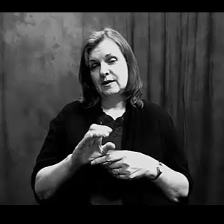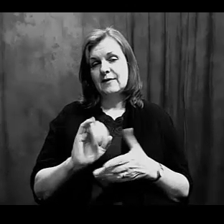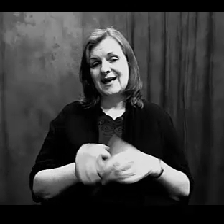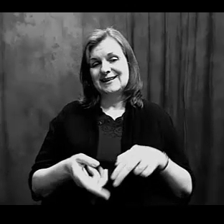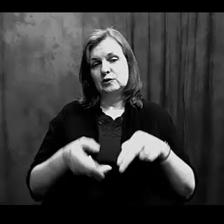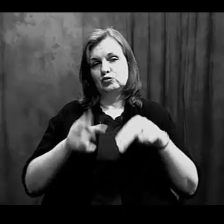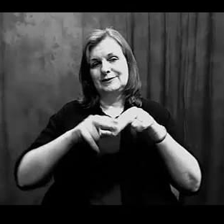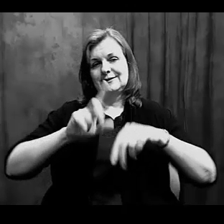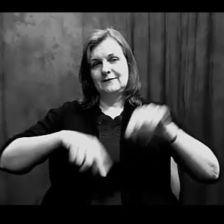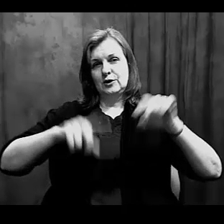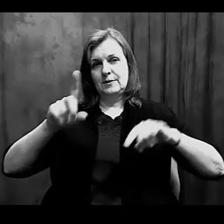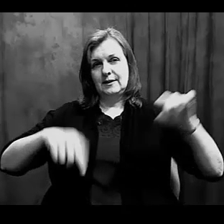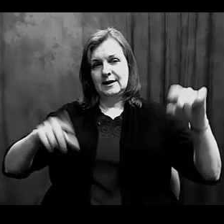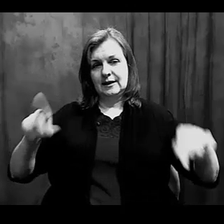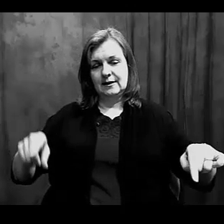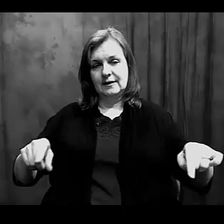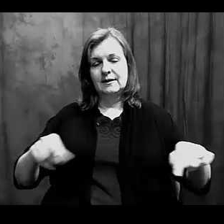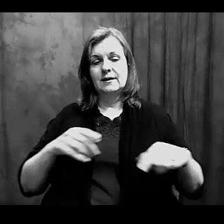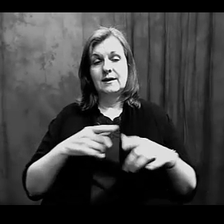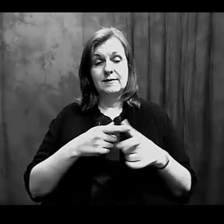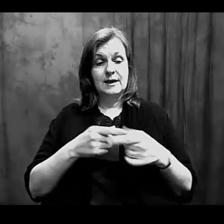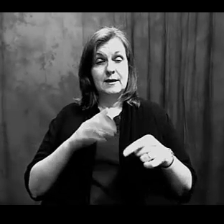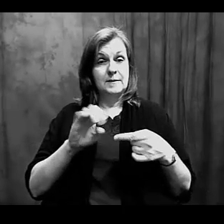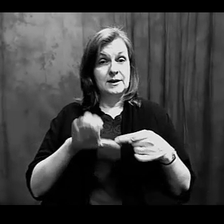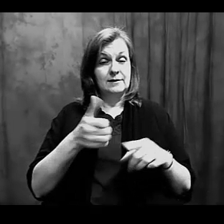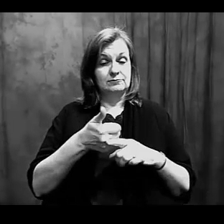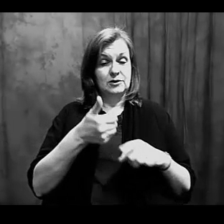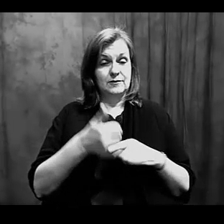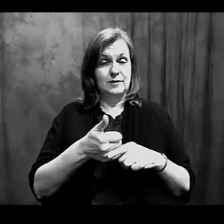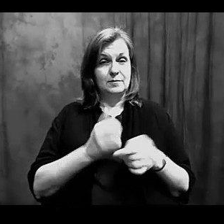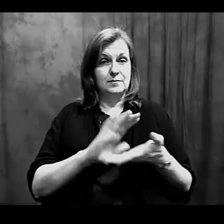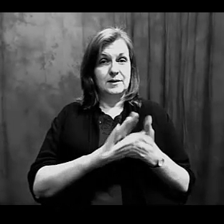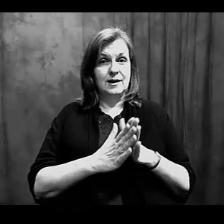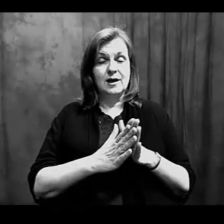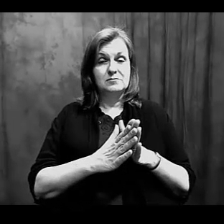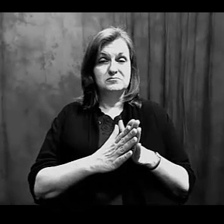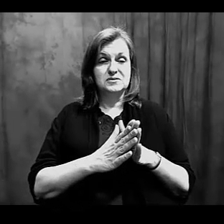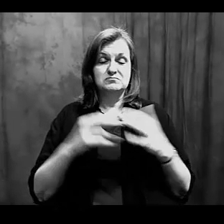and increase variability and actually make that bacteria